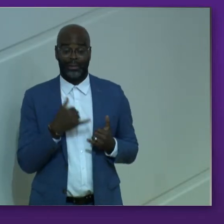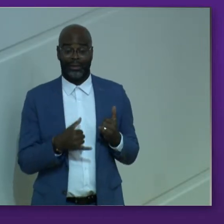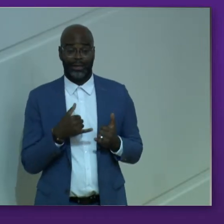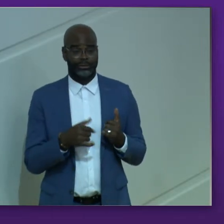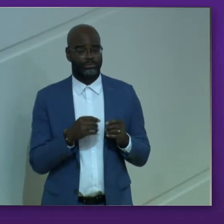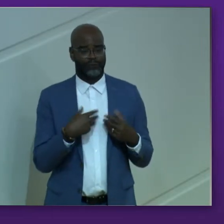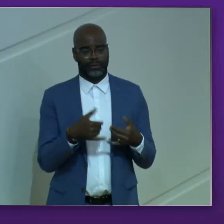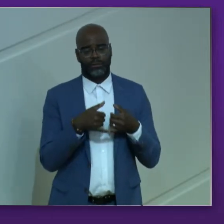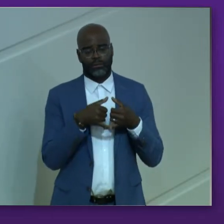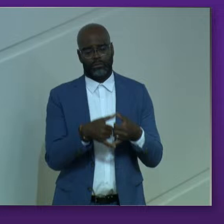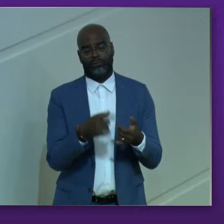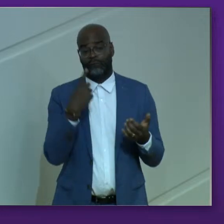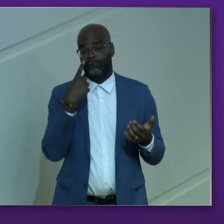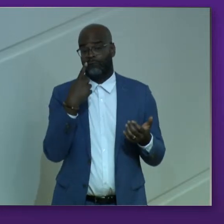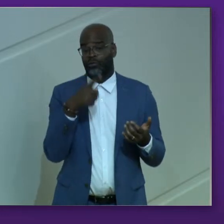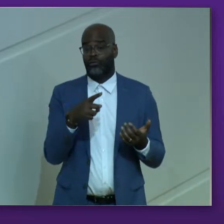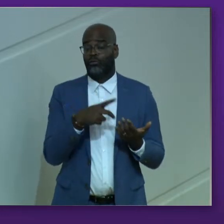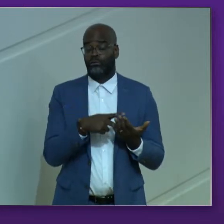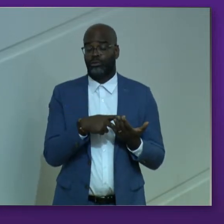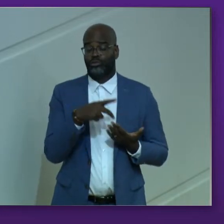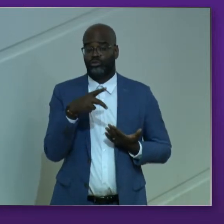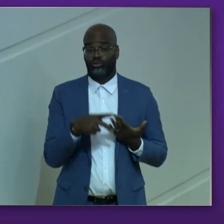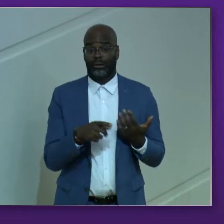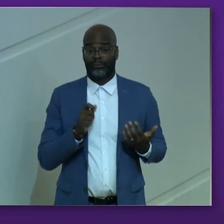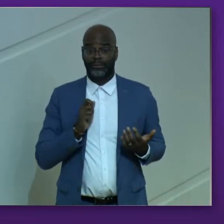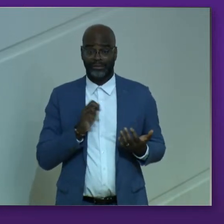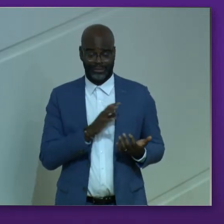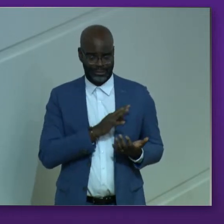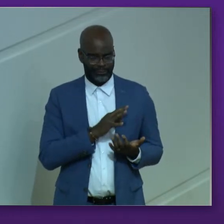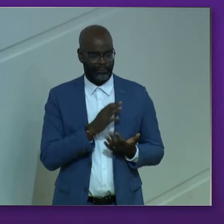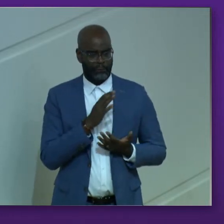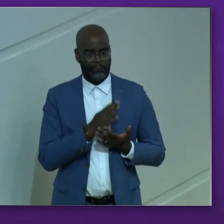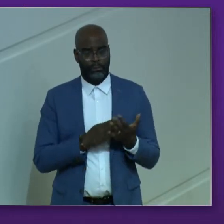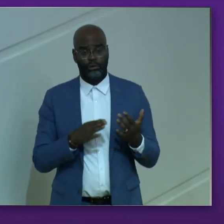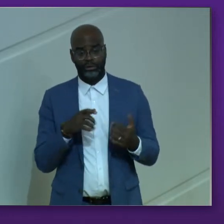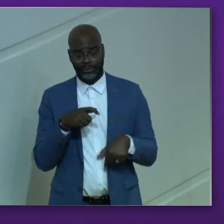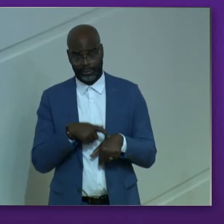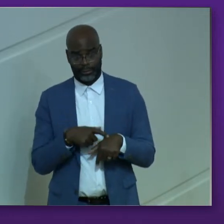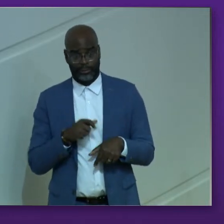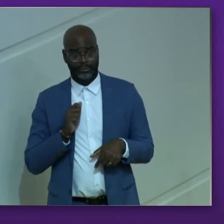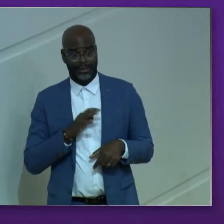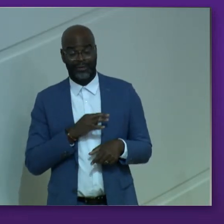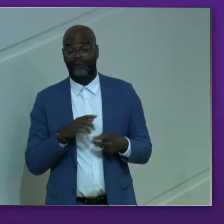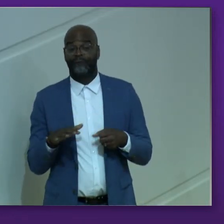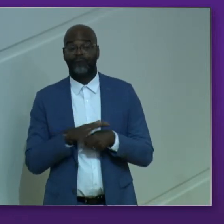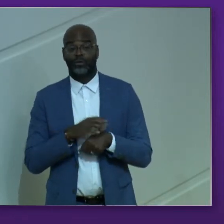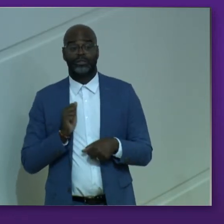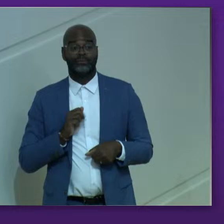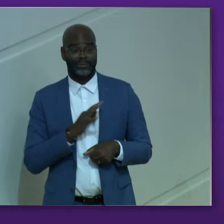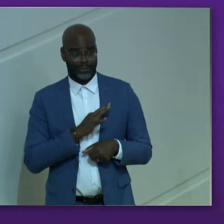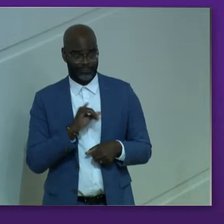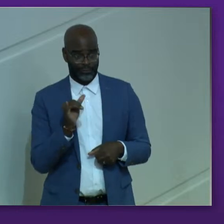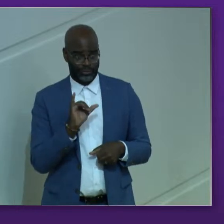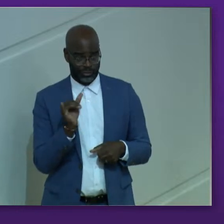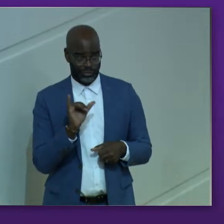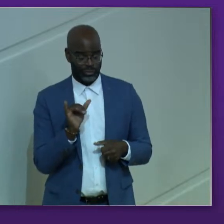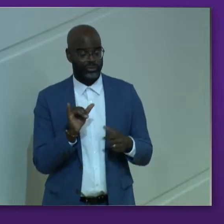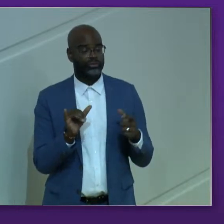COLLEGE. WE ARE DOWN TO OUR FEW FINAL AWARDS. LASTLY I'M HERE TO